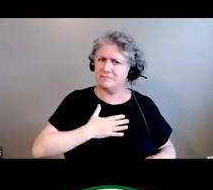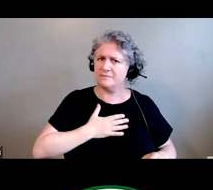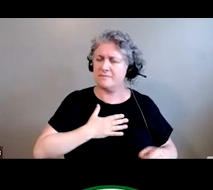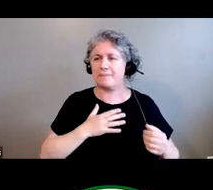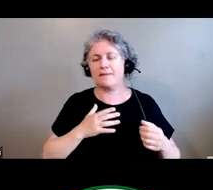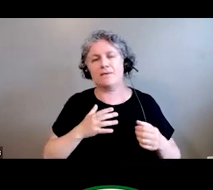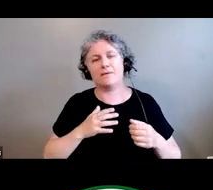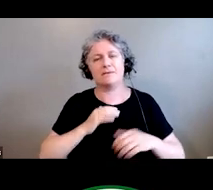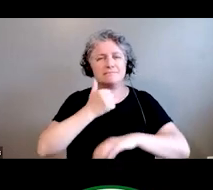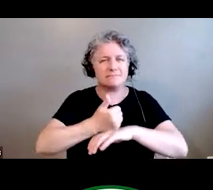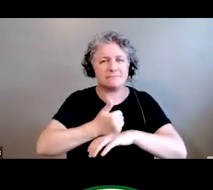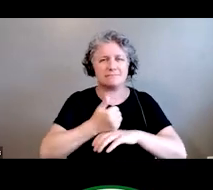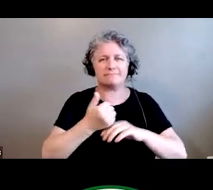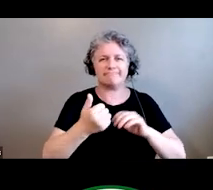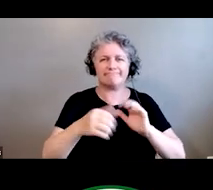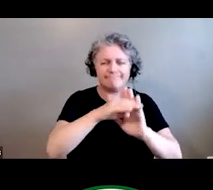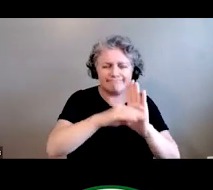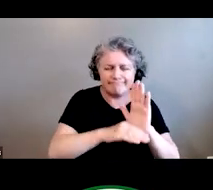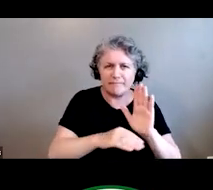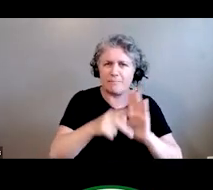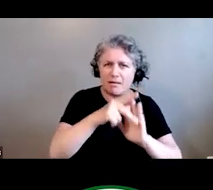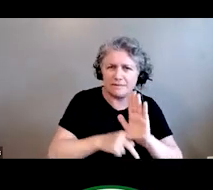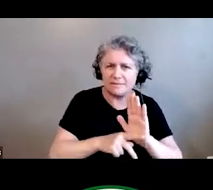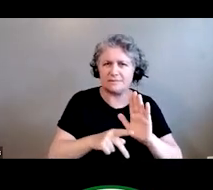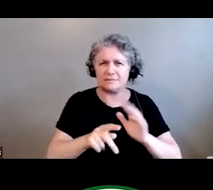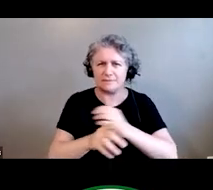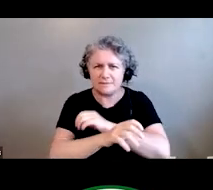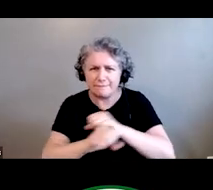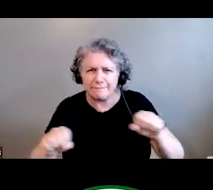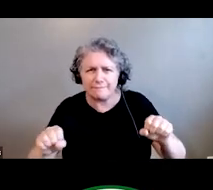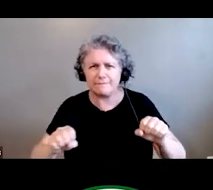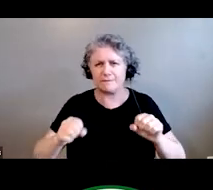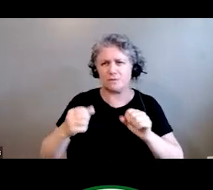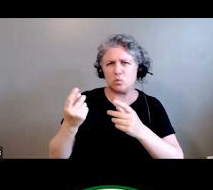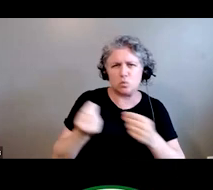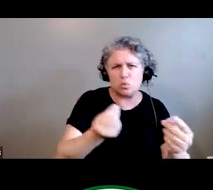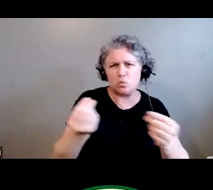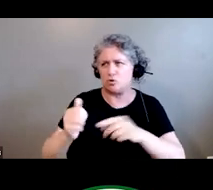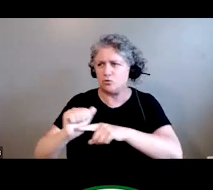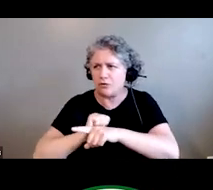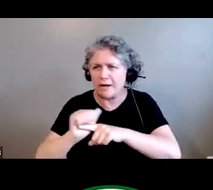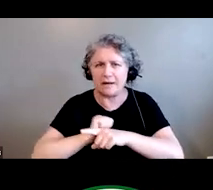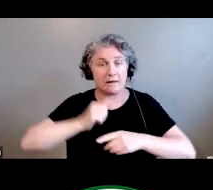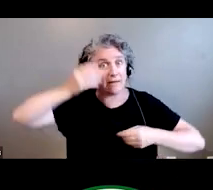I think is going to increase and hopefully enhance people's, you know, willingness, especially people living.